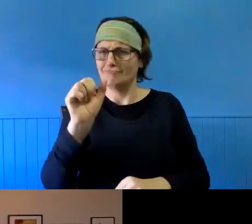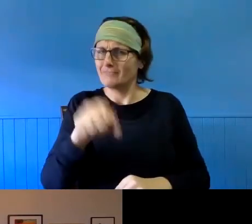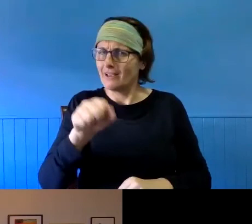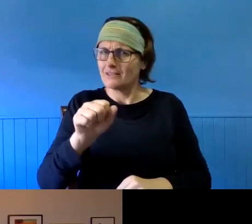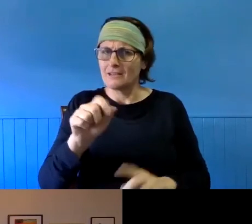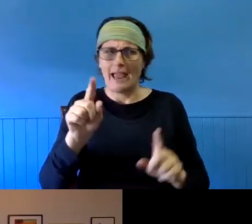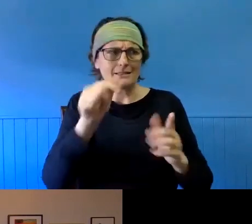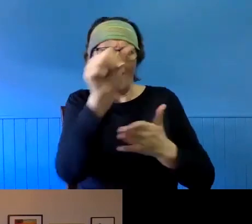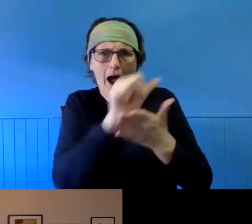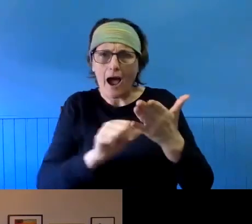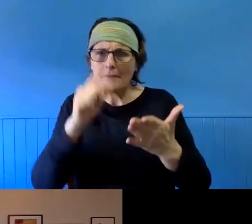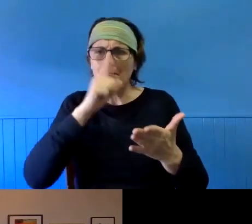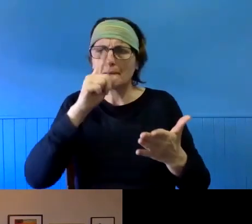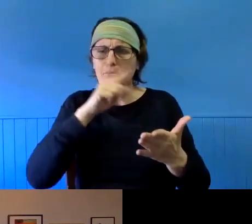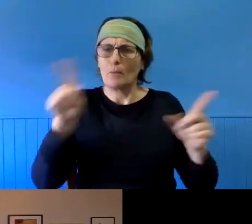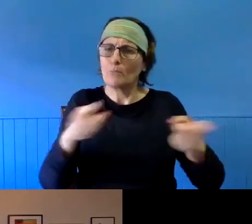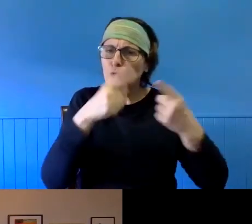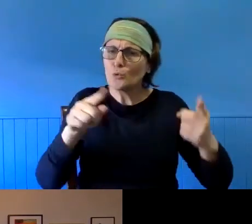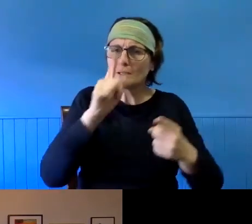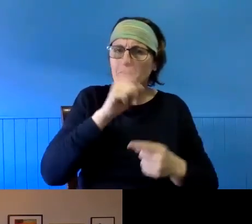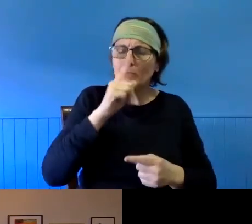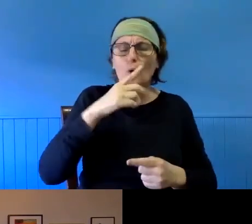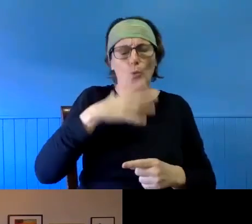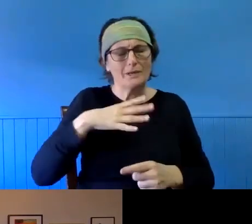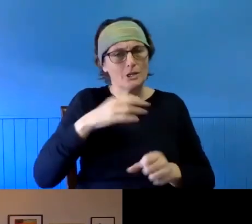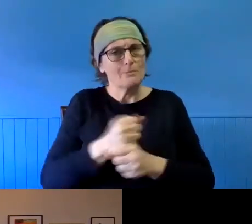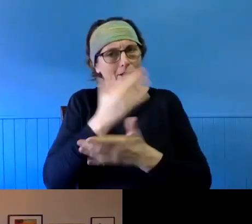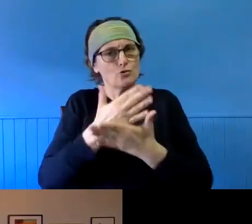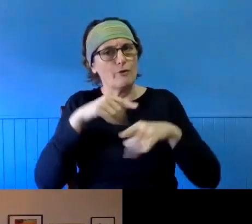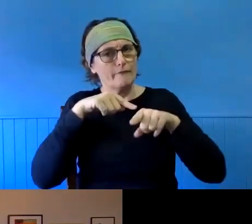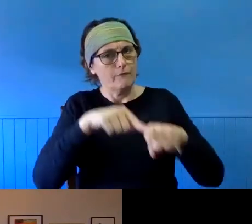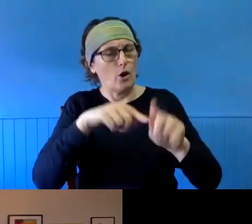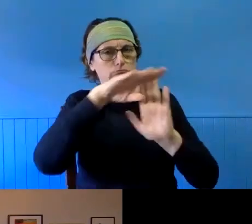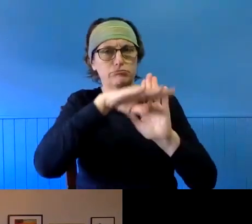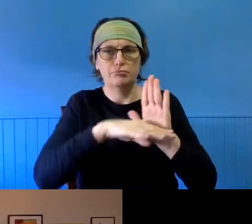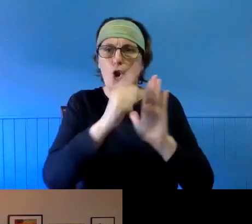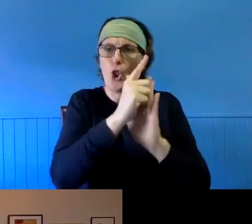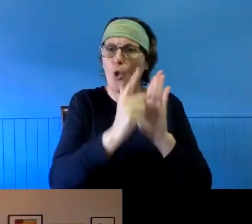arts-based teachers, we need to uphold that at the end of the day.